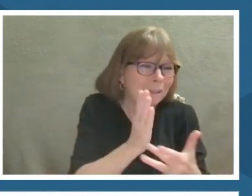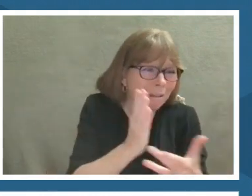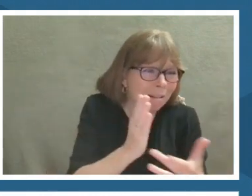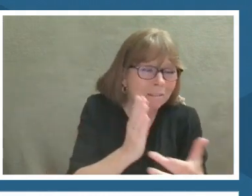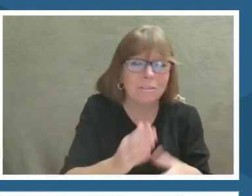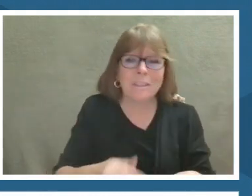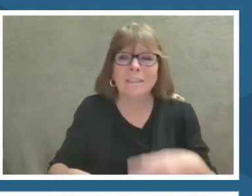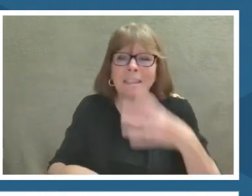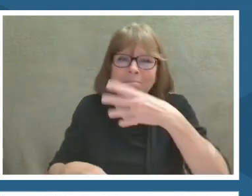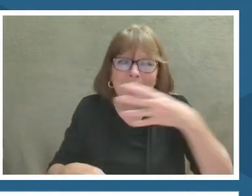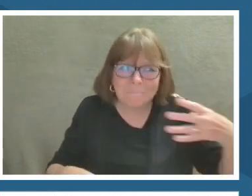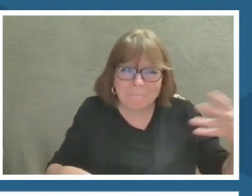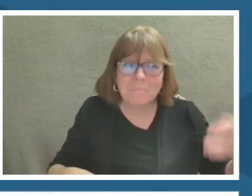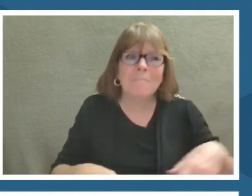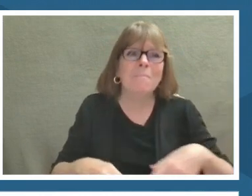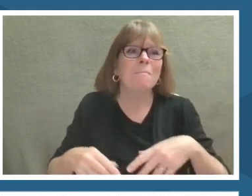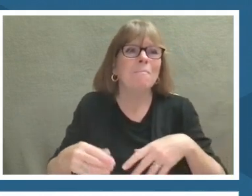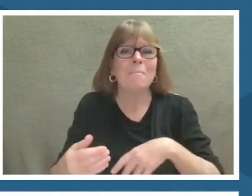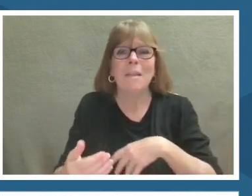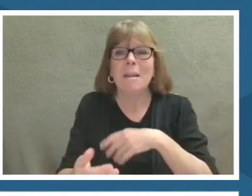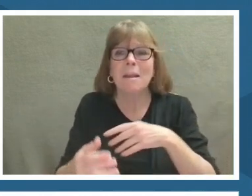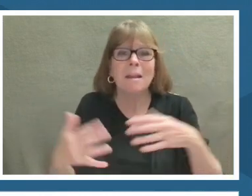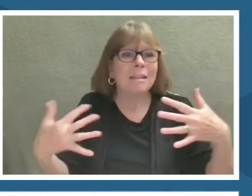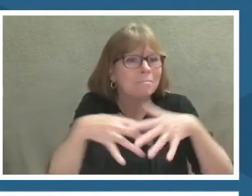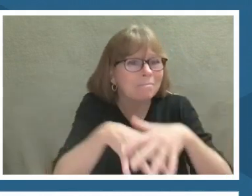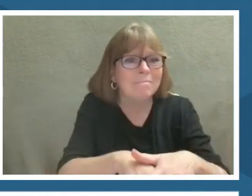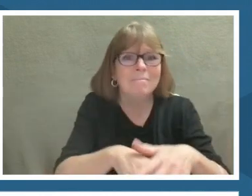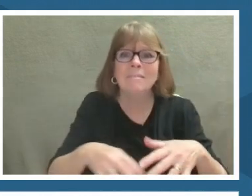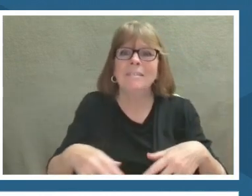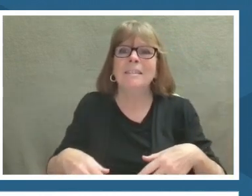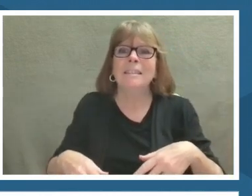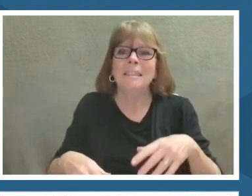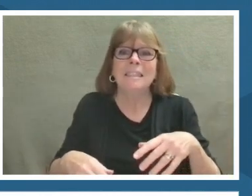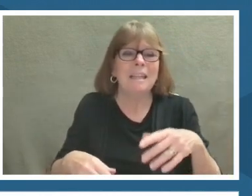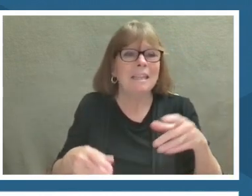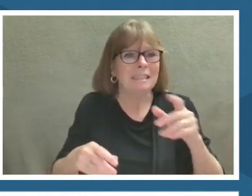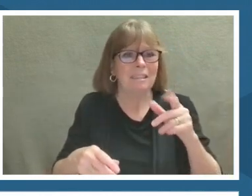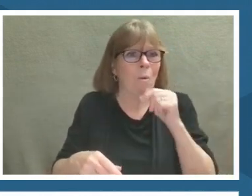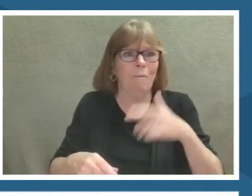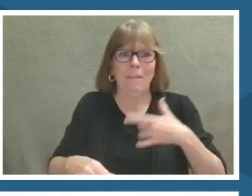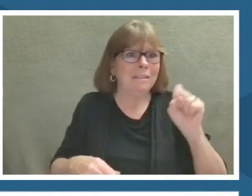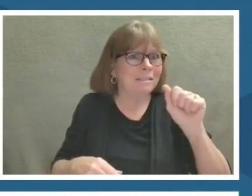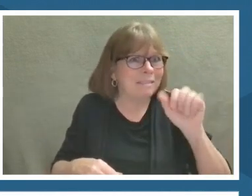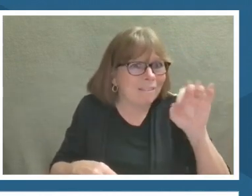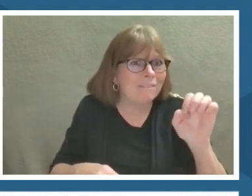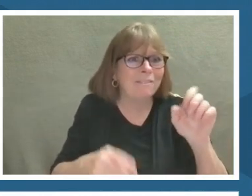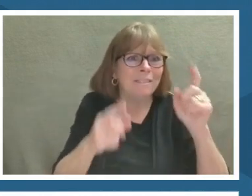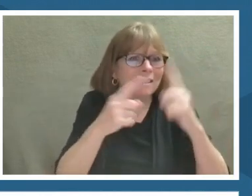maritime safety in addition we have deep scientific